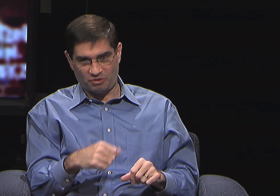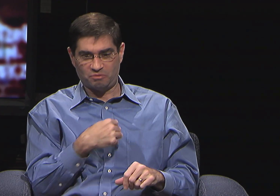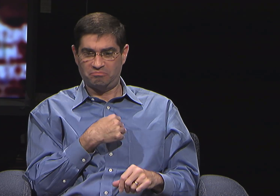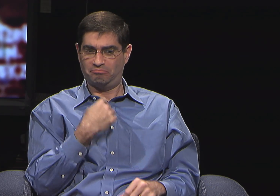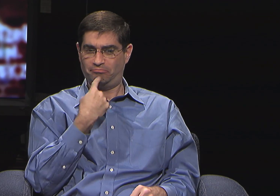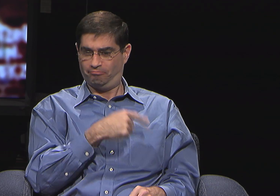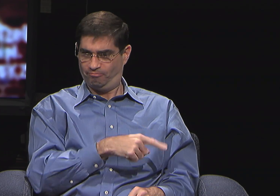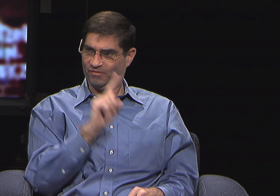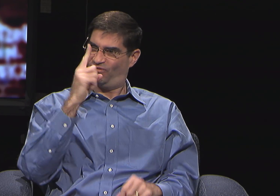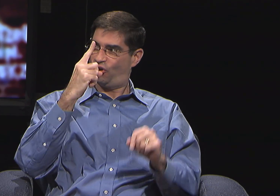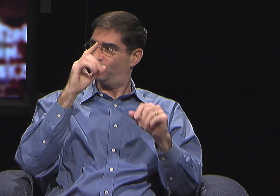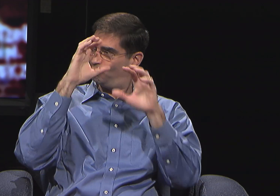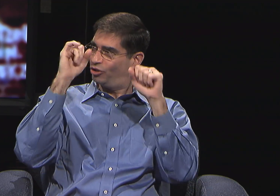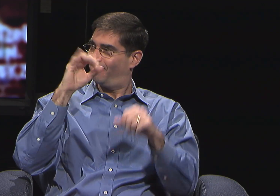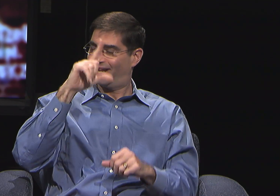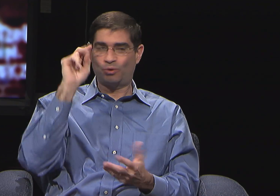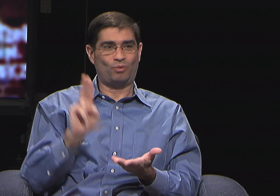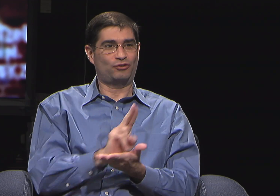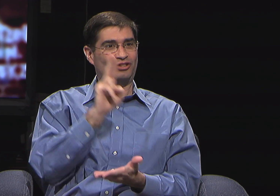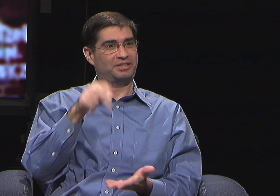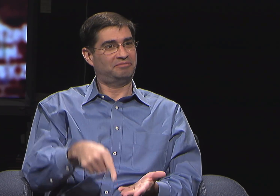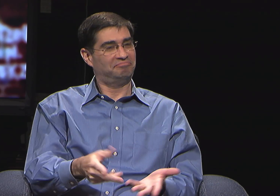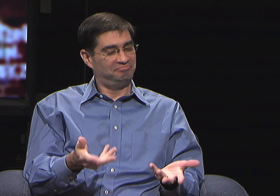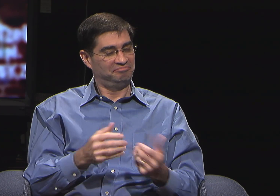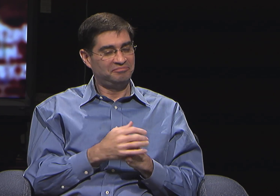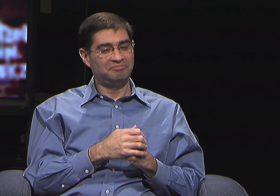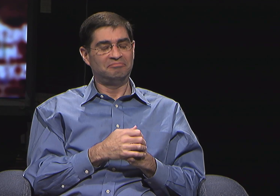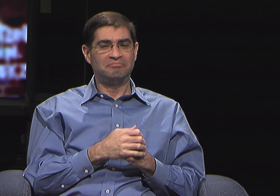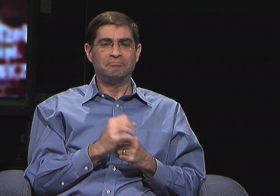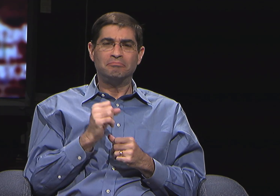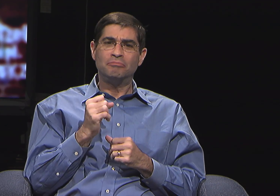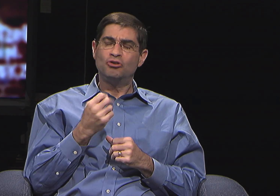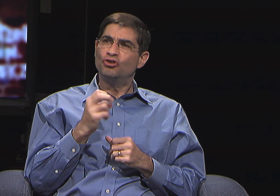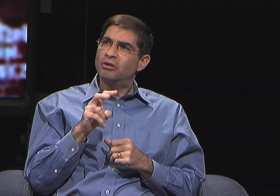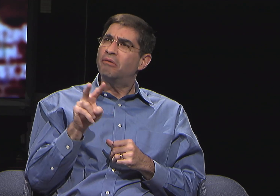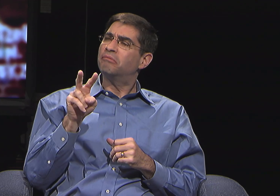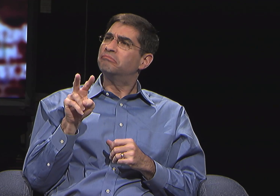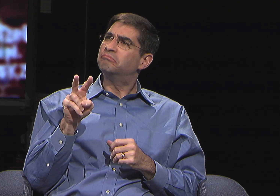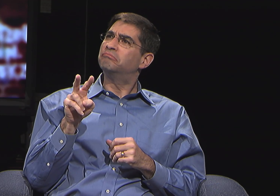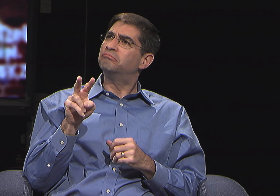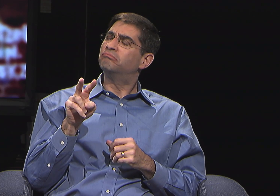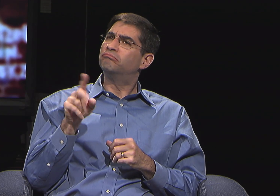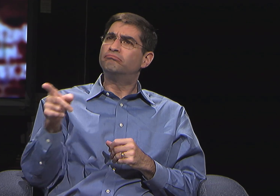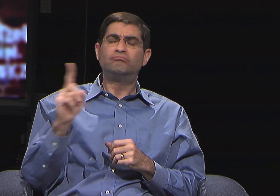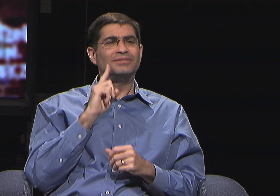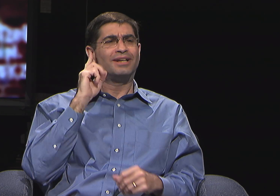"That was the first president of Gallaudet University." She looked at the statue for a moment